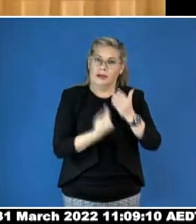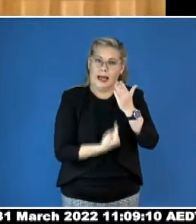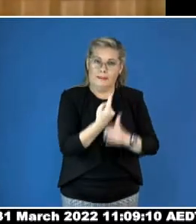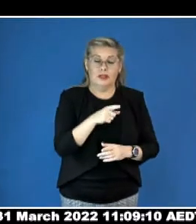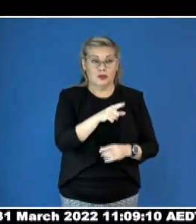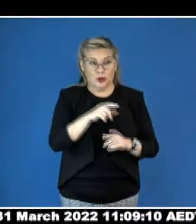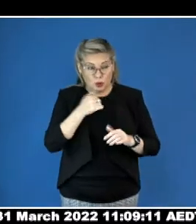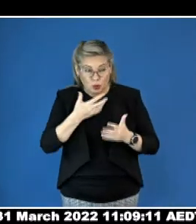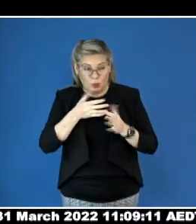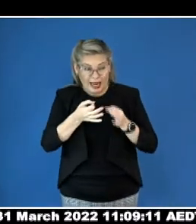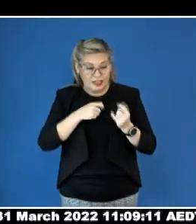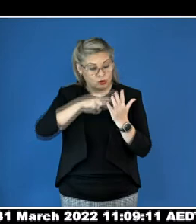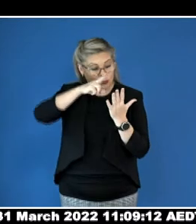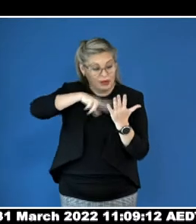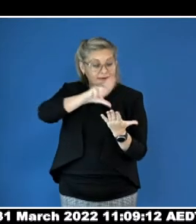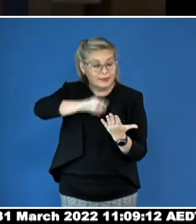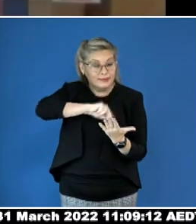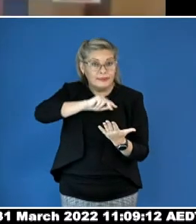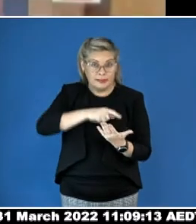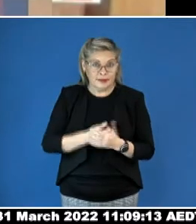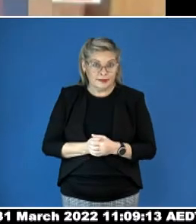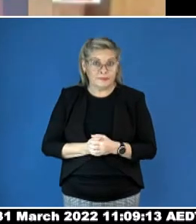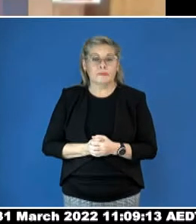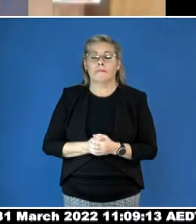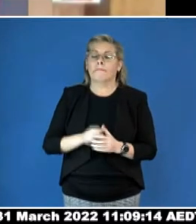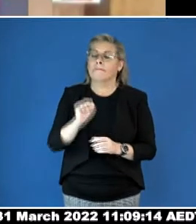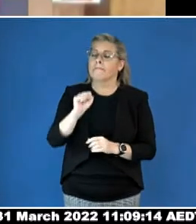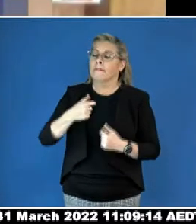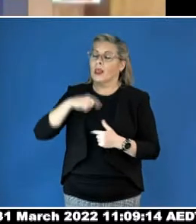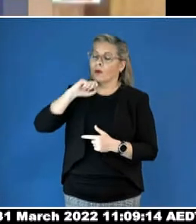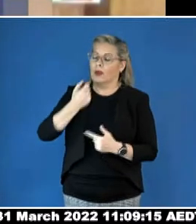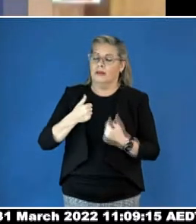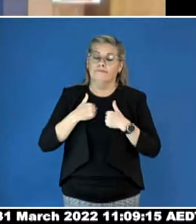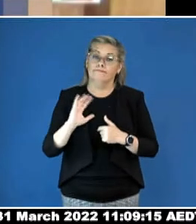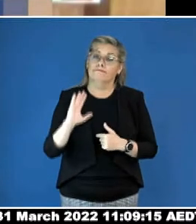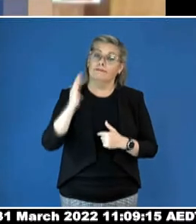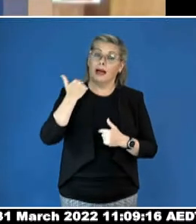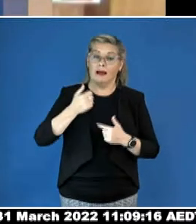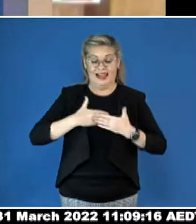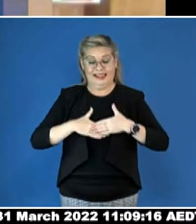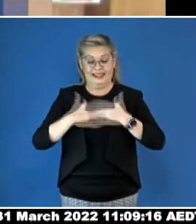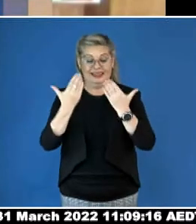Yes, I do. I was sexually assaulted at a respite day centre in Queensland.